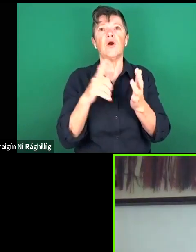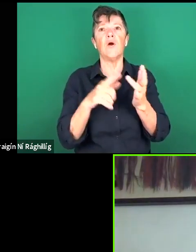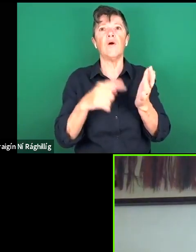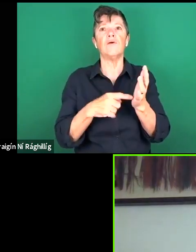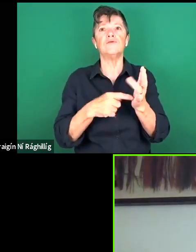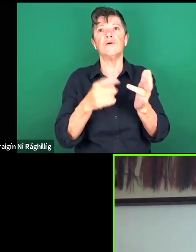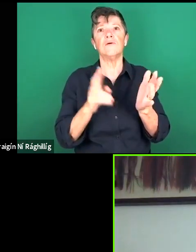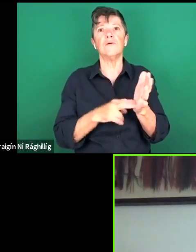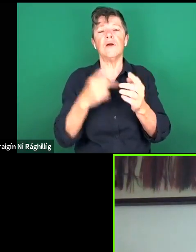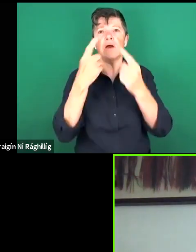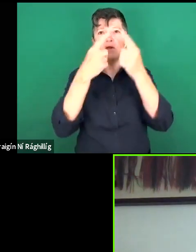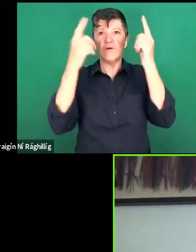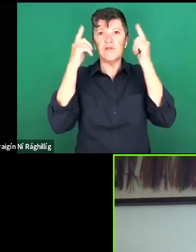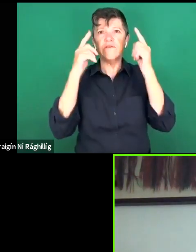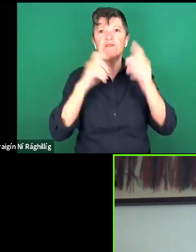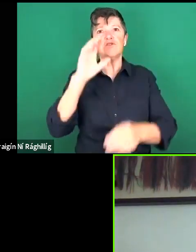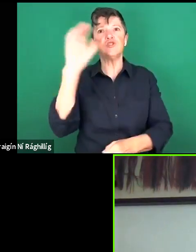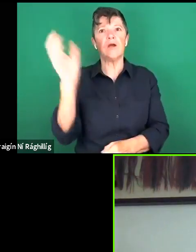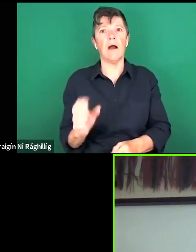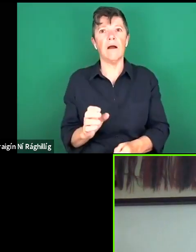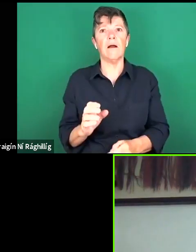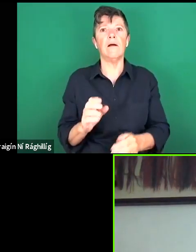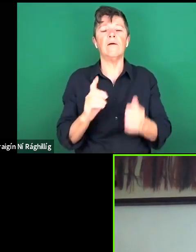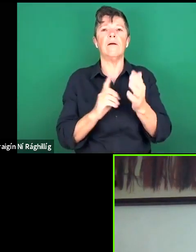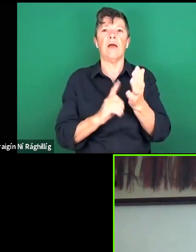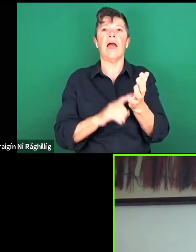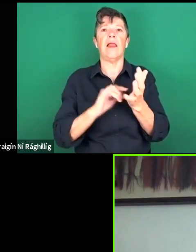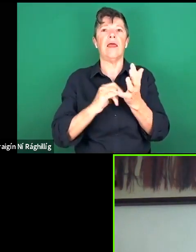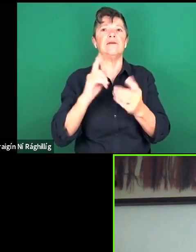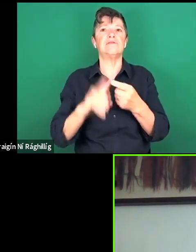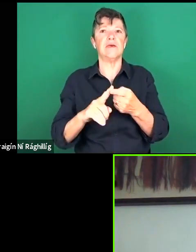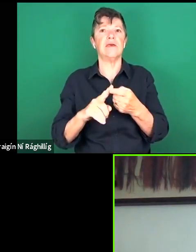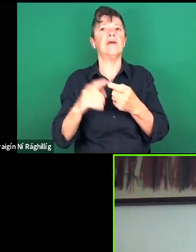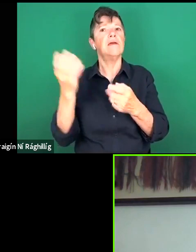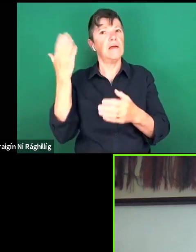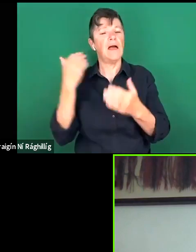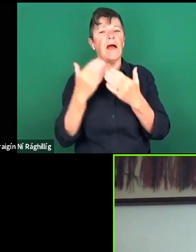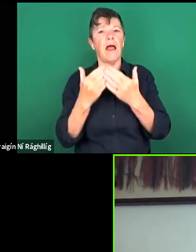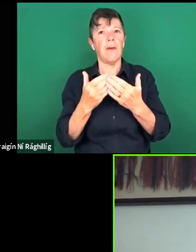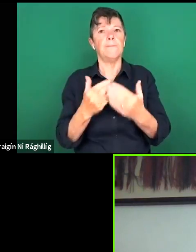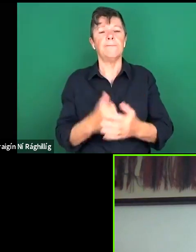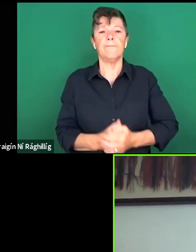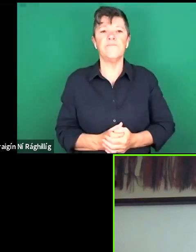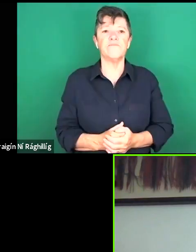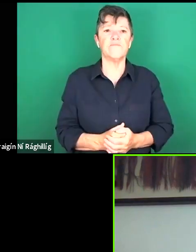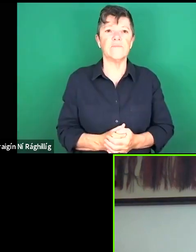at the same time as being concerned now that our world is